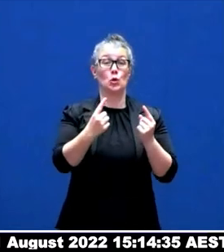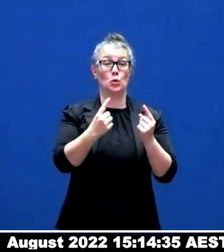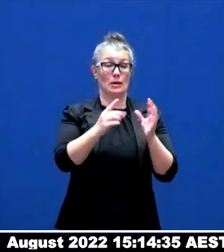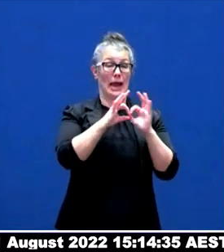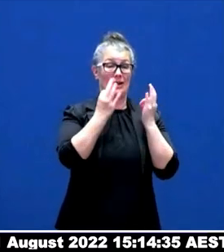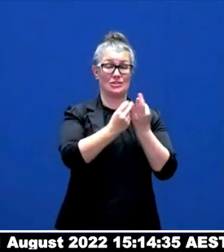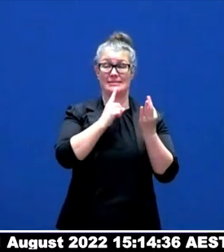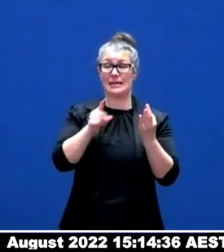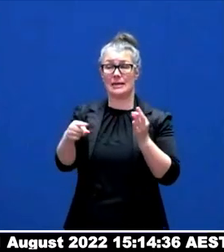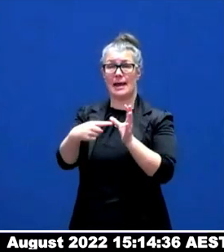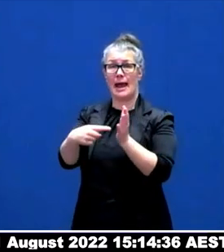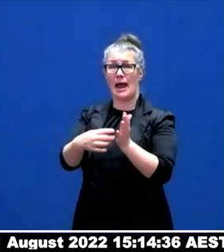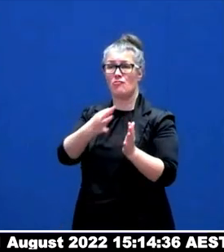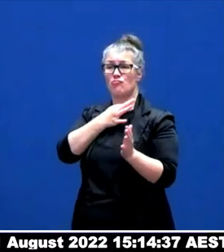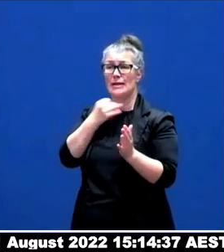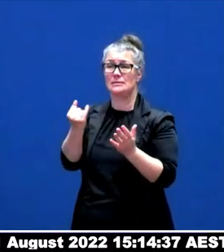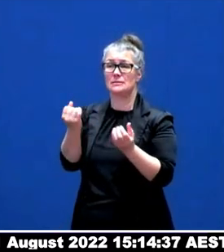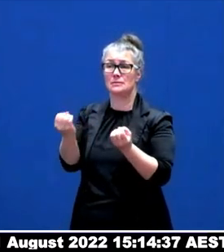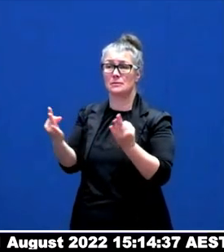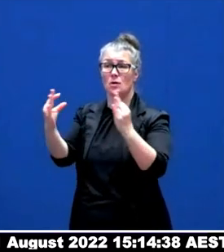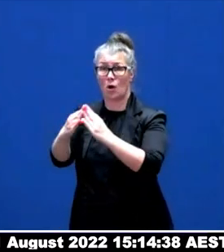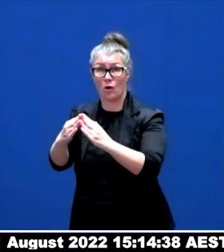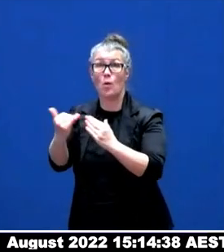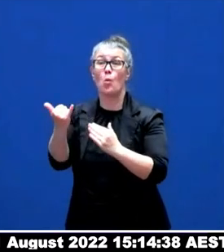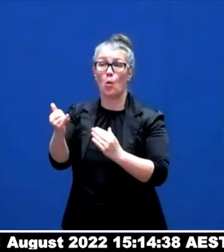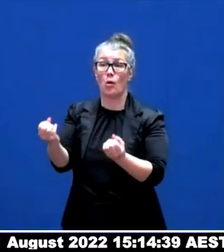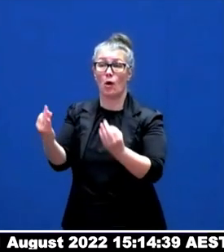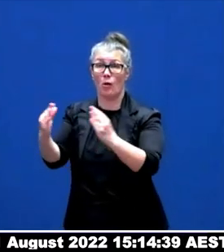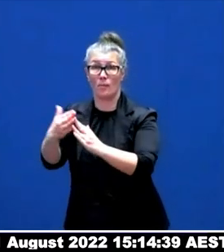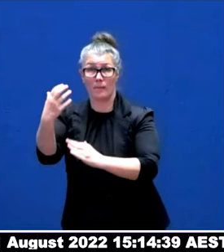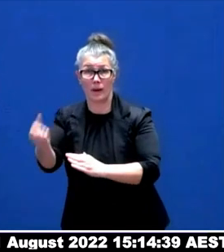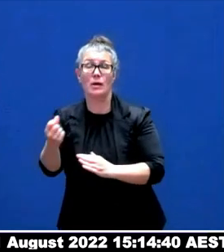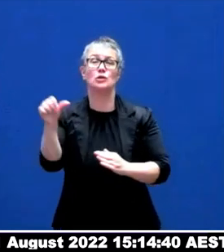homeless or homelessness certainly should have access to a specialist support